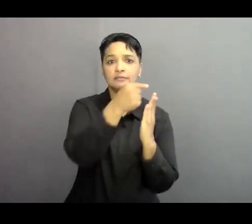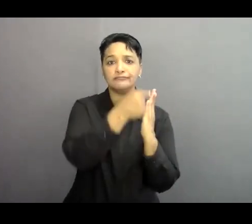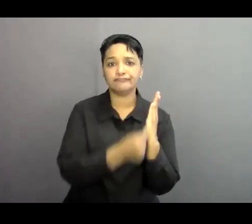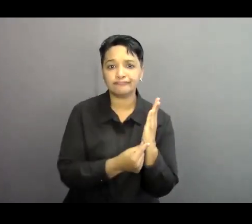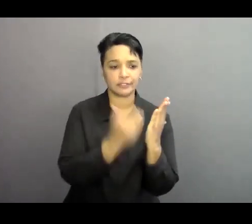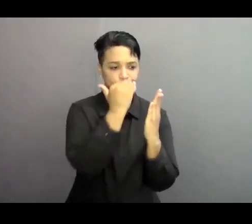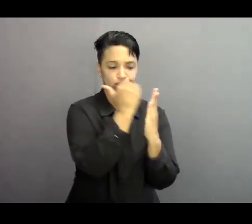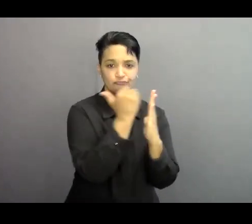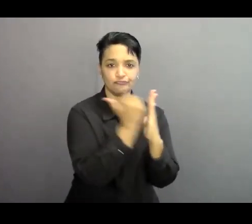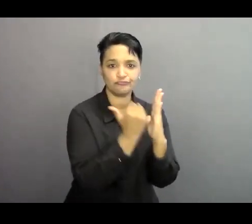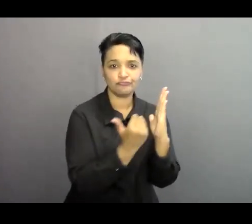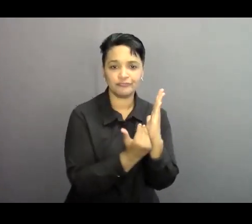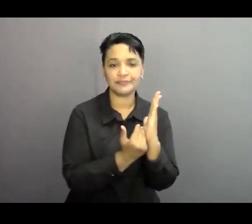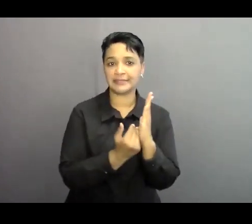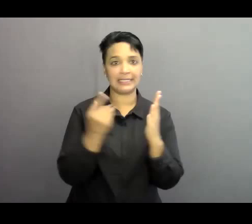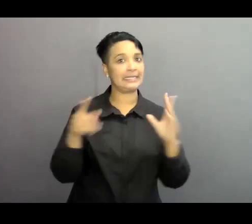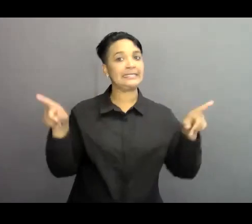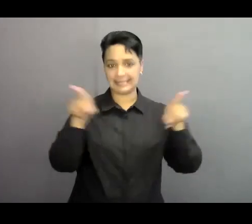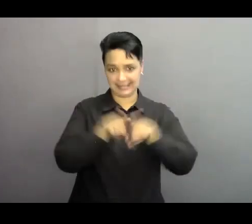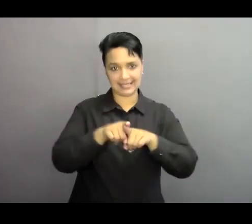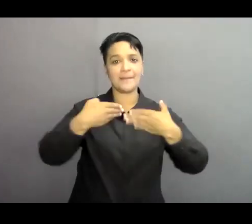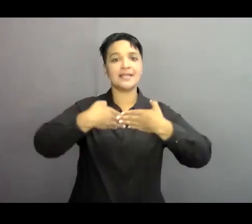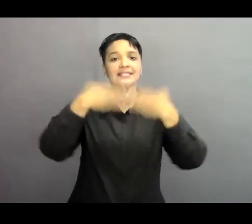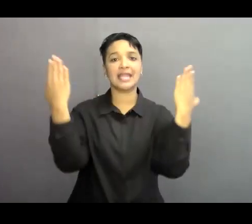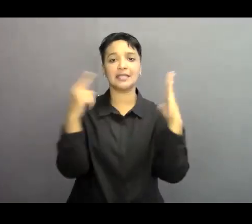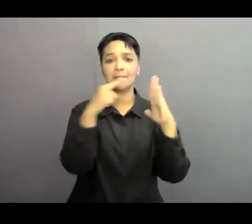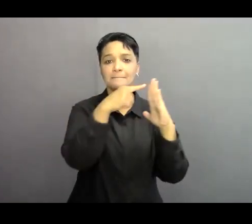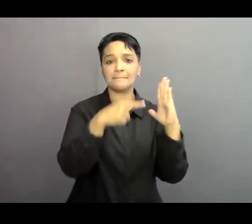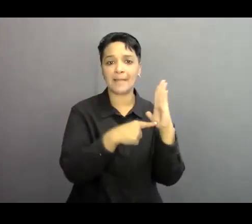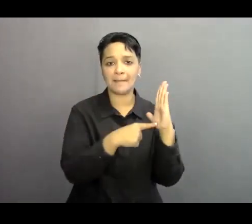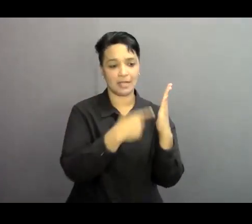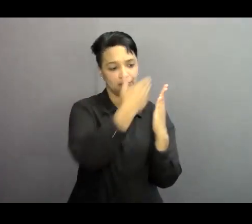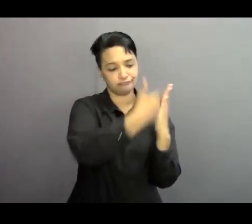dates are the same as what is in that document, and we've also created a separate document which